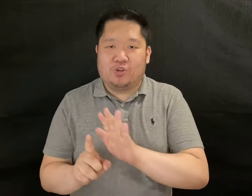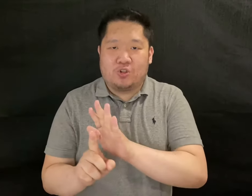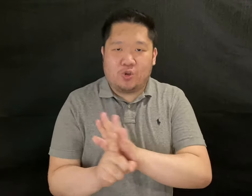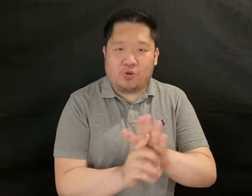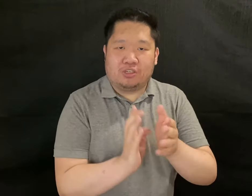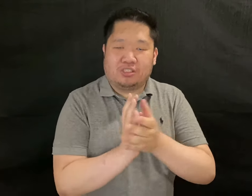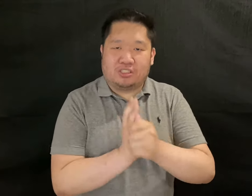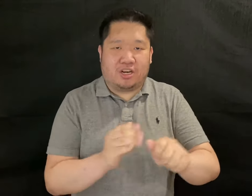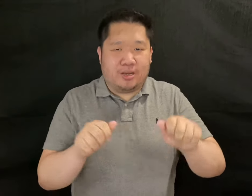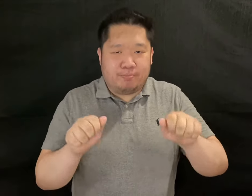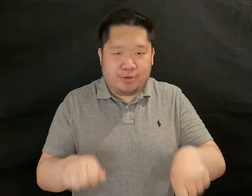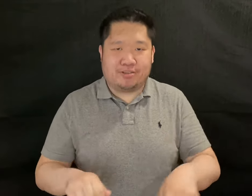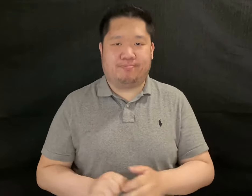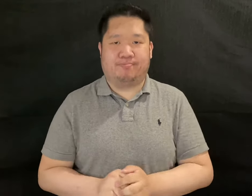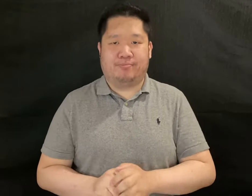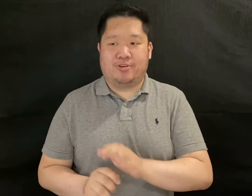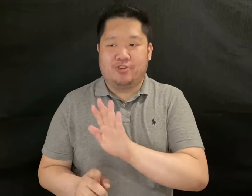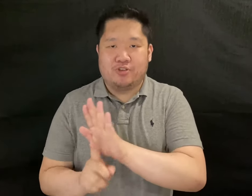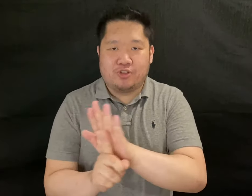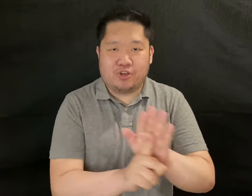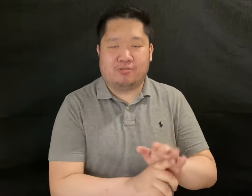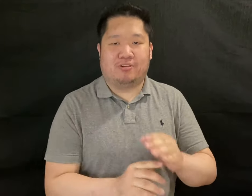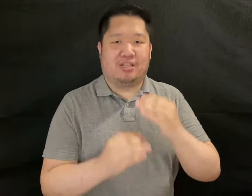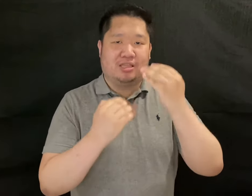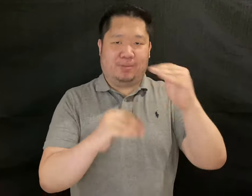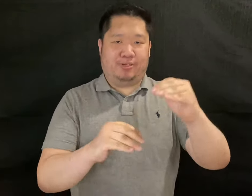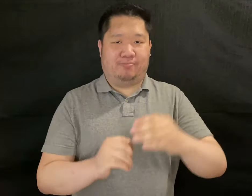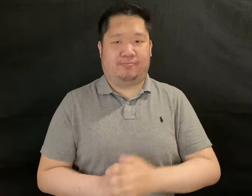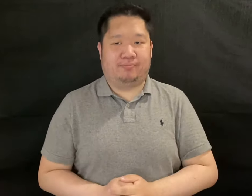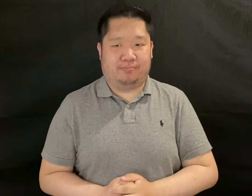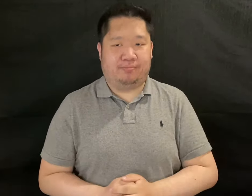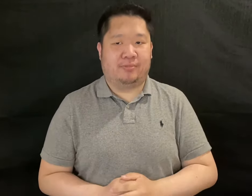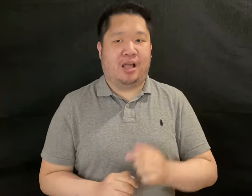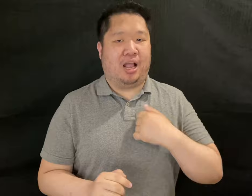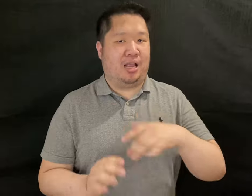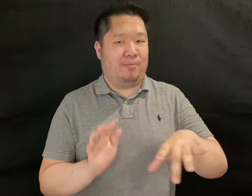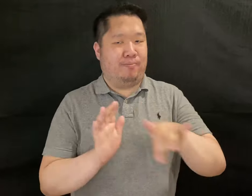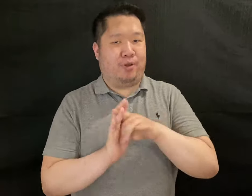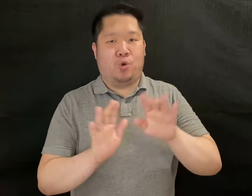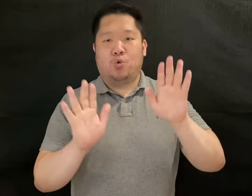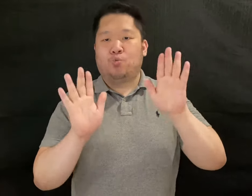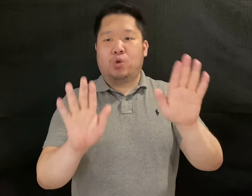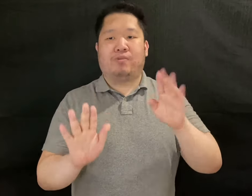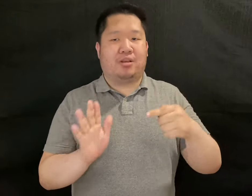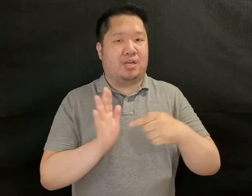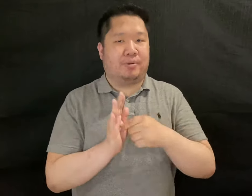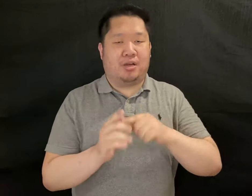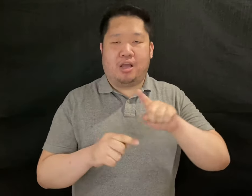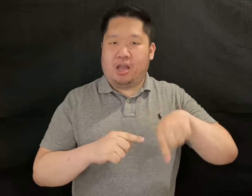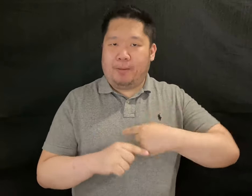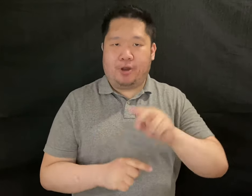their abilities, and their limitations. Here is one of the wonderful examples